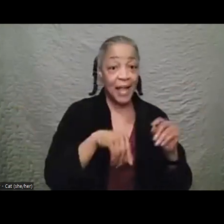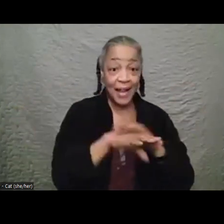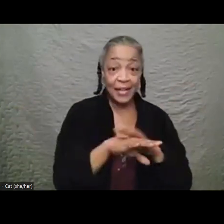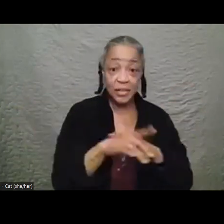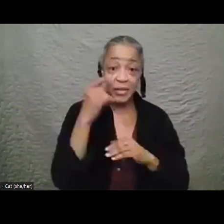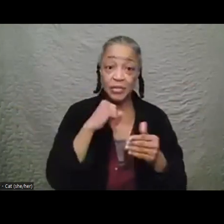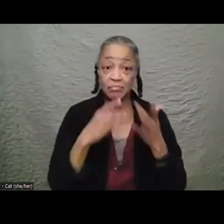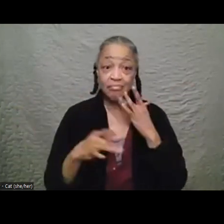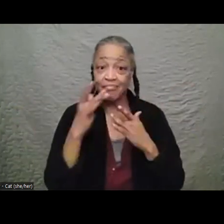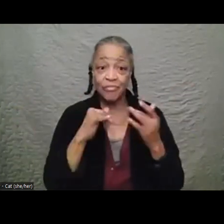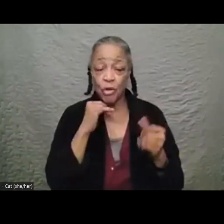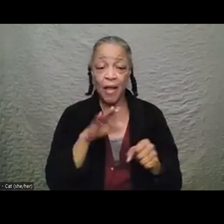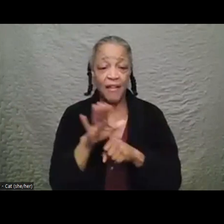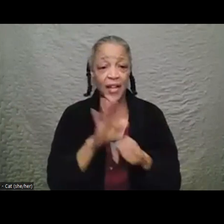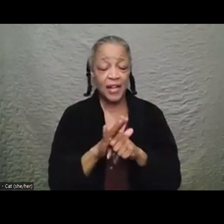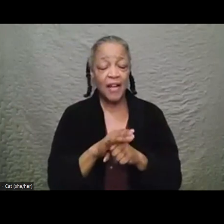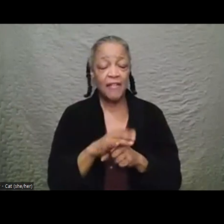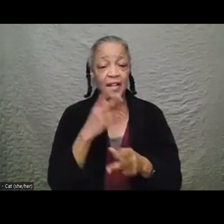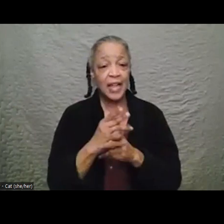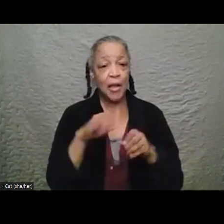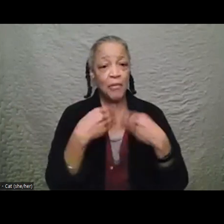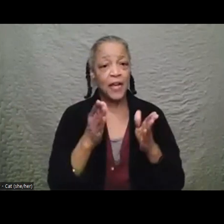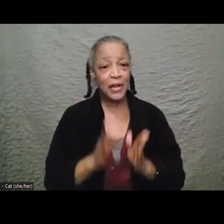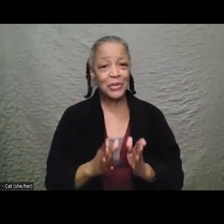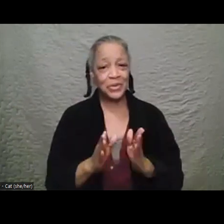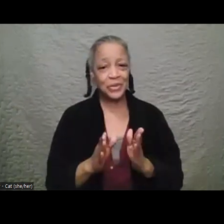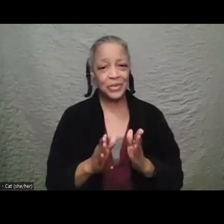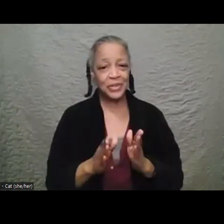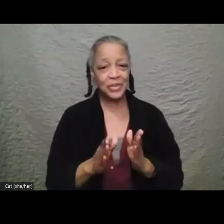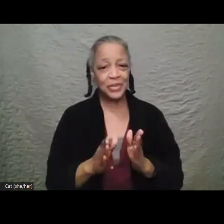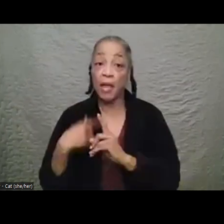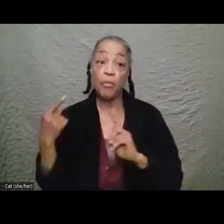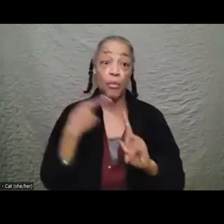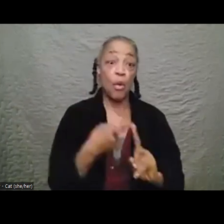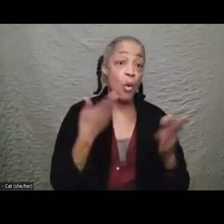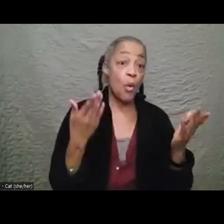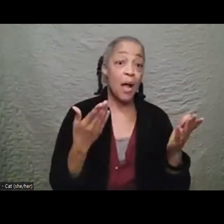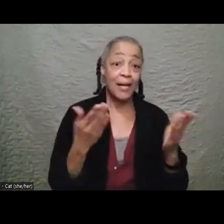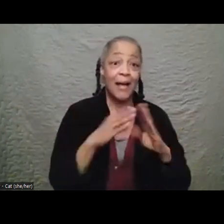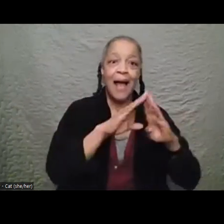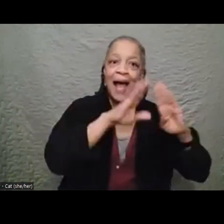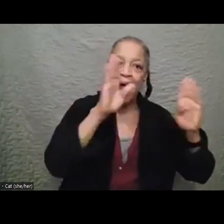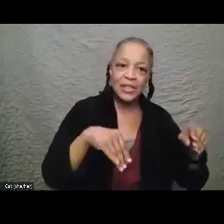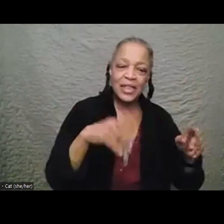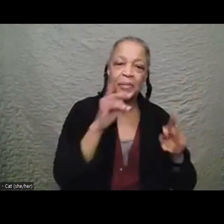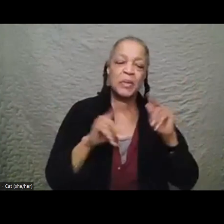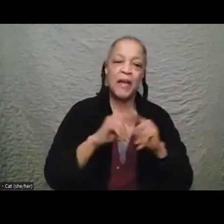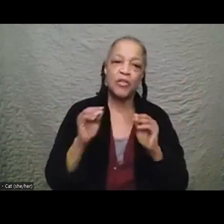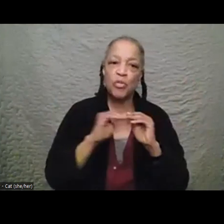enough caregivers. But again, goes back to housing because people often move out of the farther reaches of California